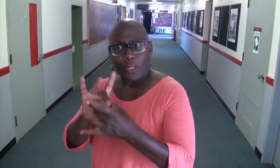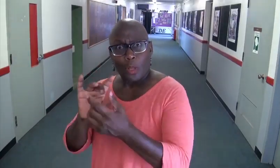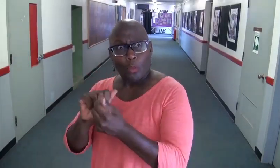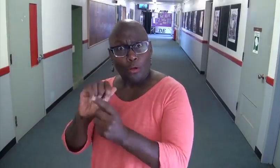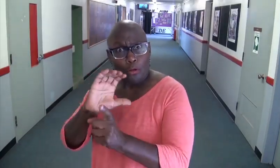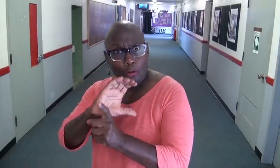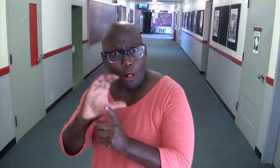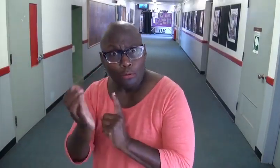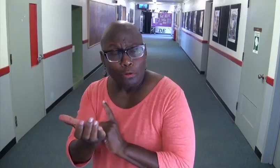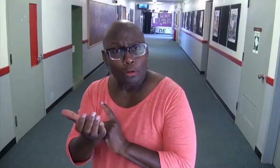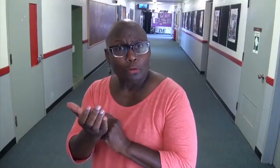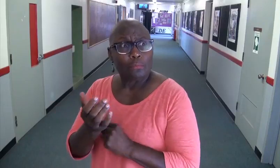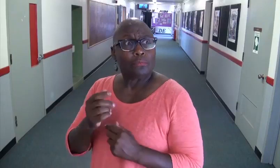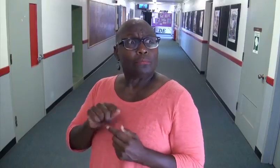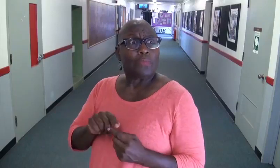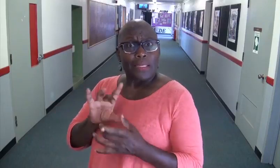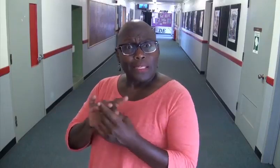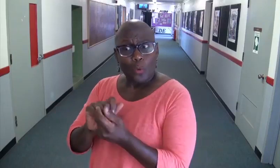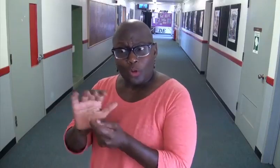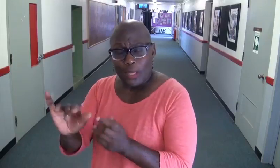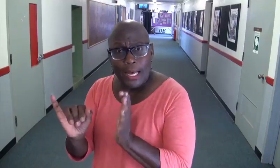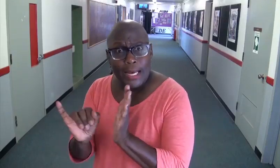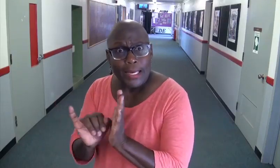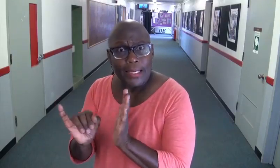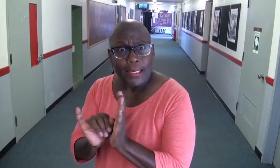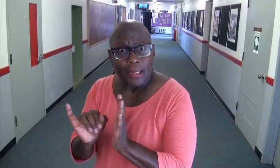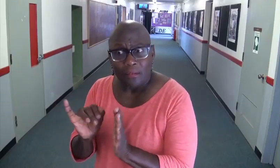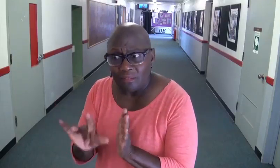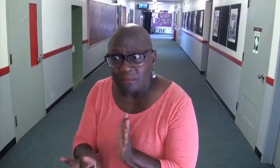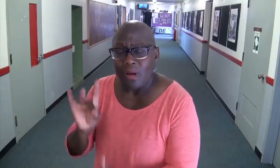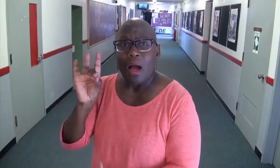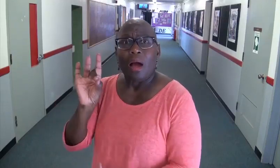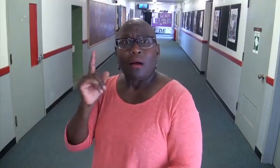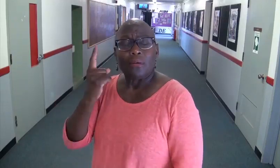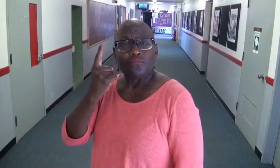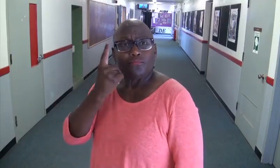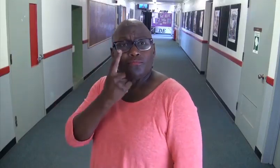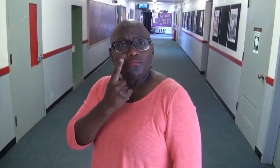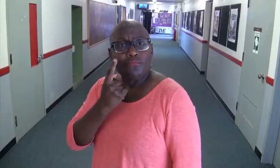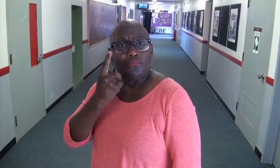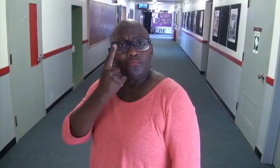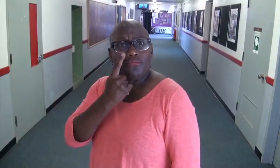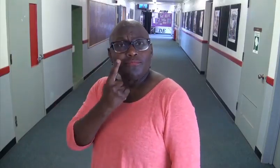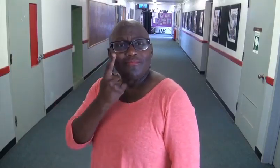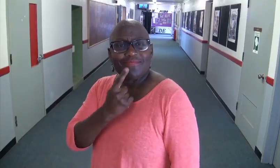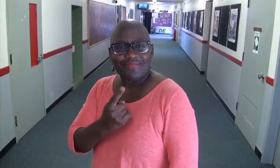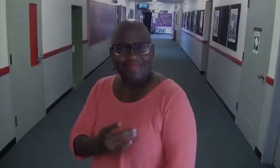own journeys to discover and understand their own identities and cultures.